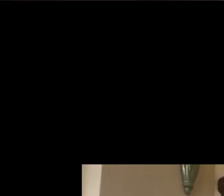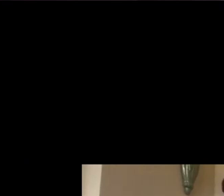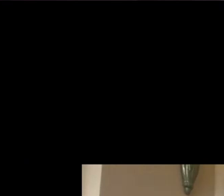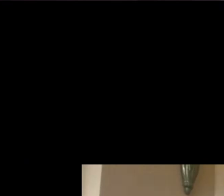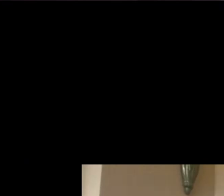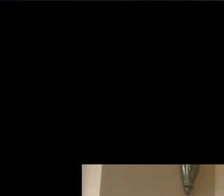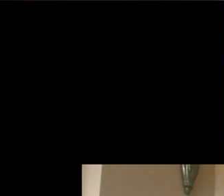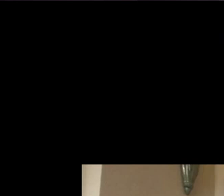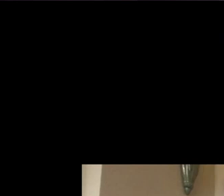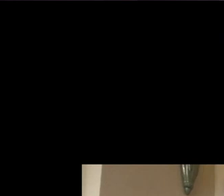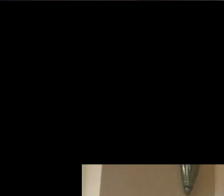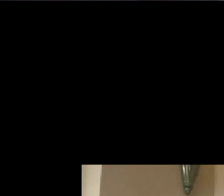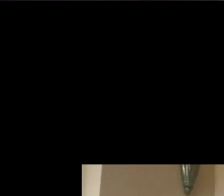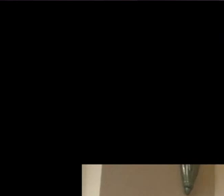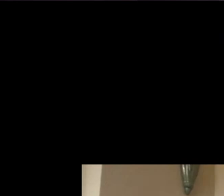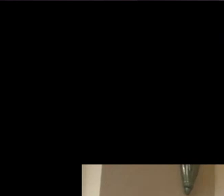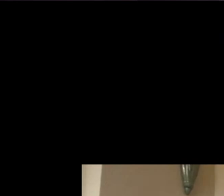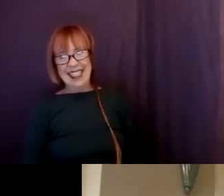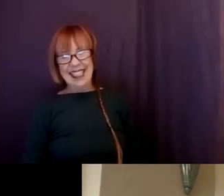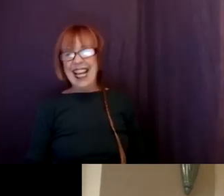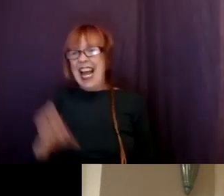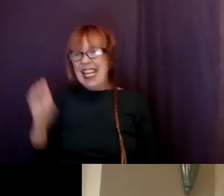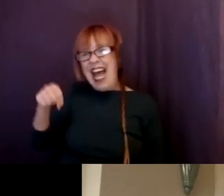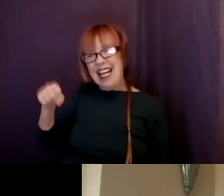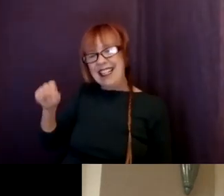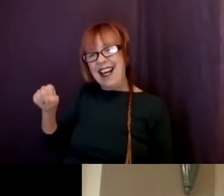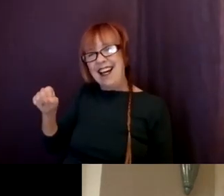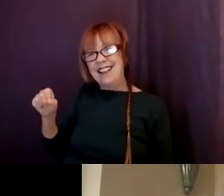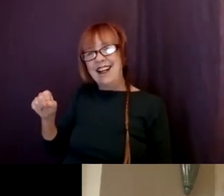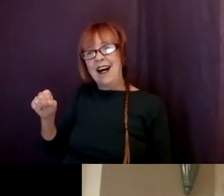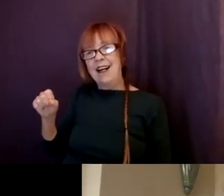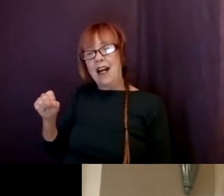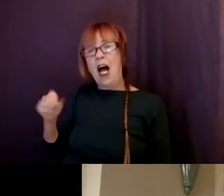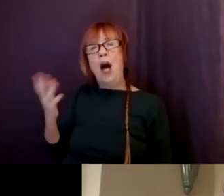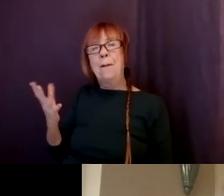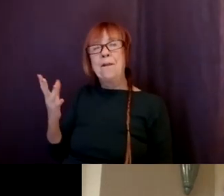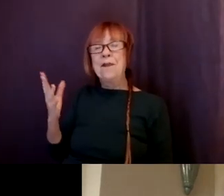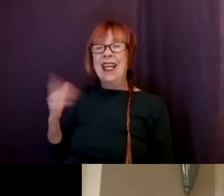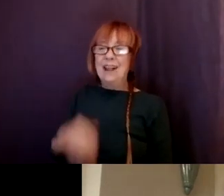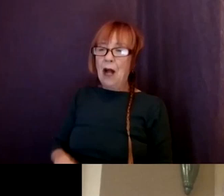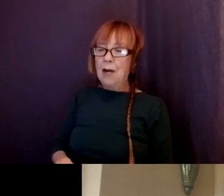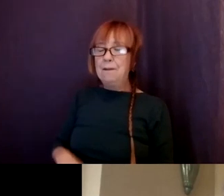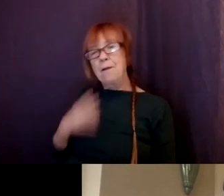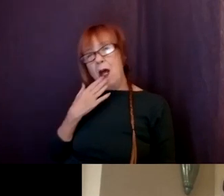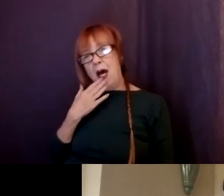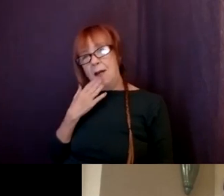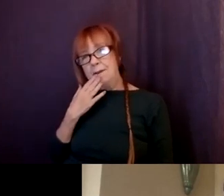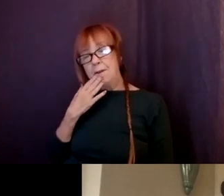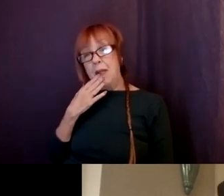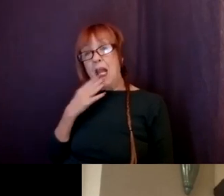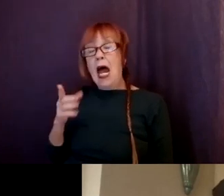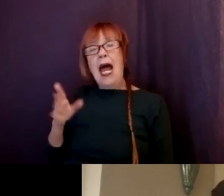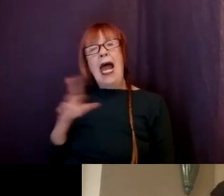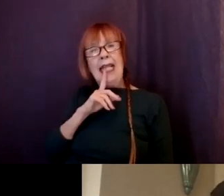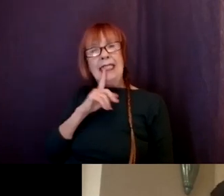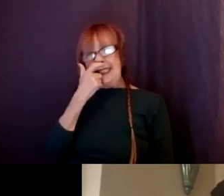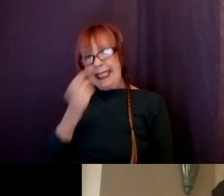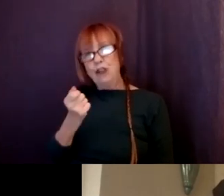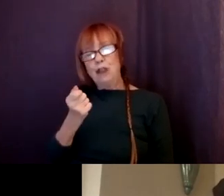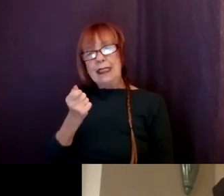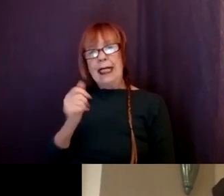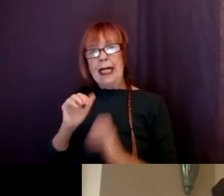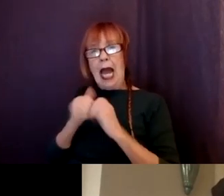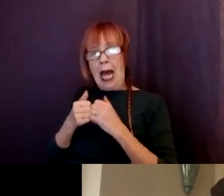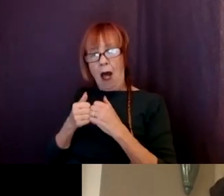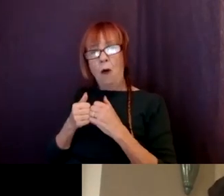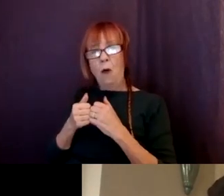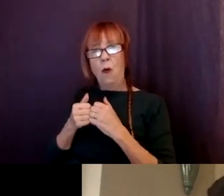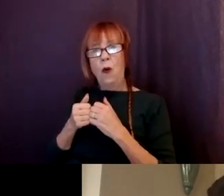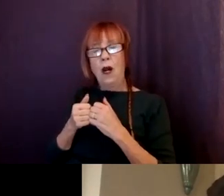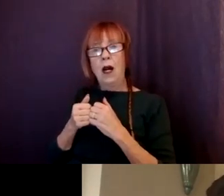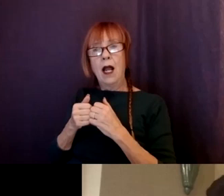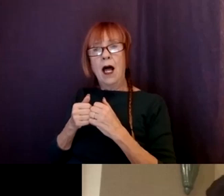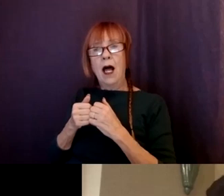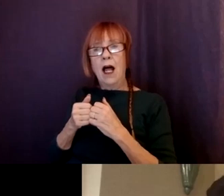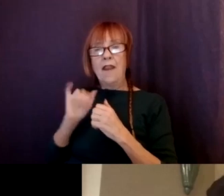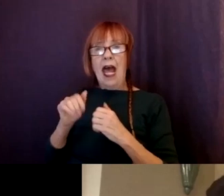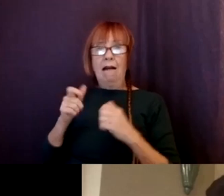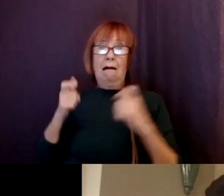Ah, it is interesting how it does do that and it's just so much,